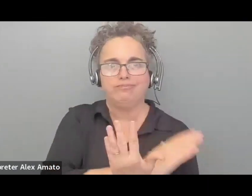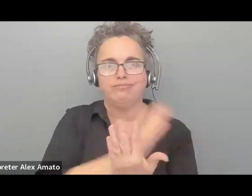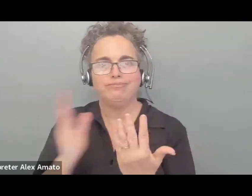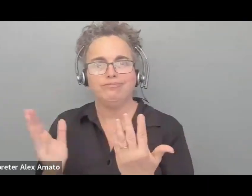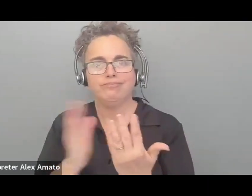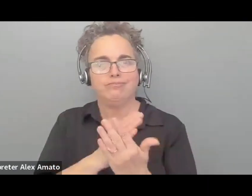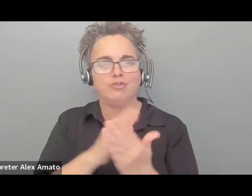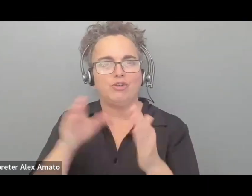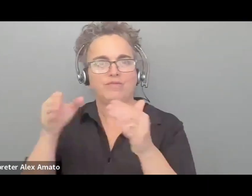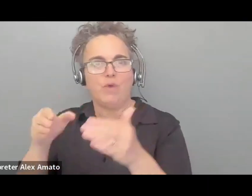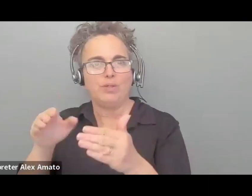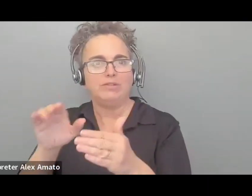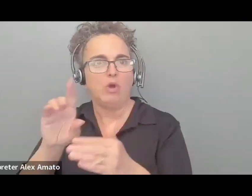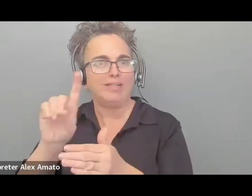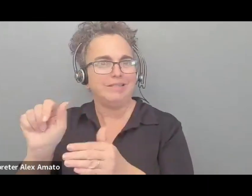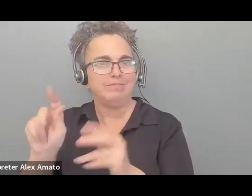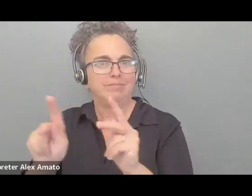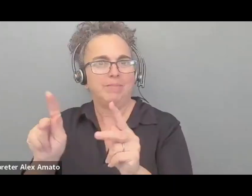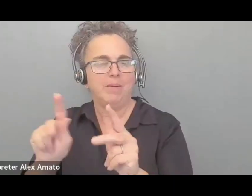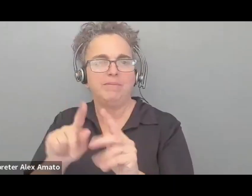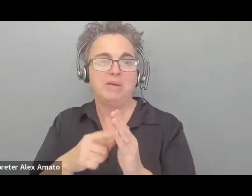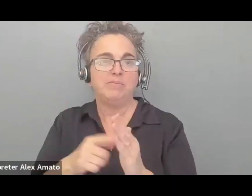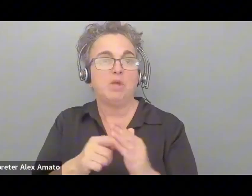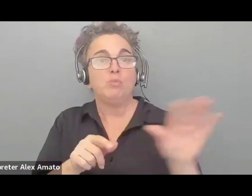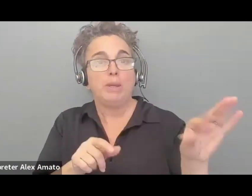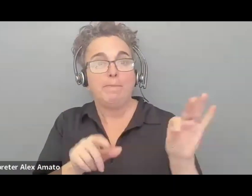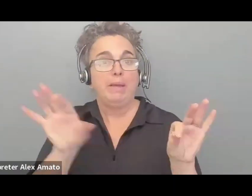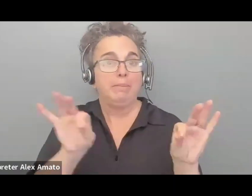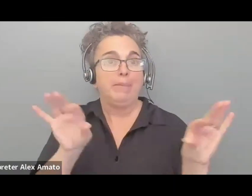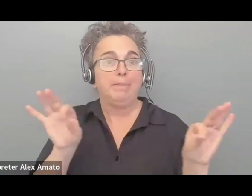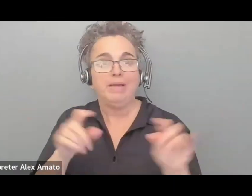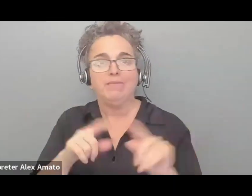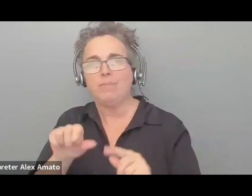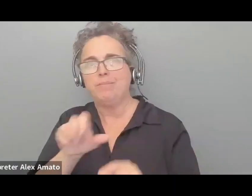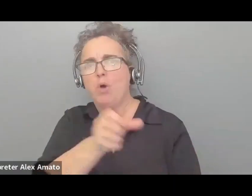to include some people into another study and that feeling of like, oh,